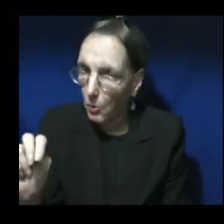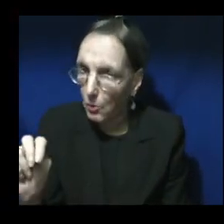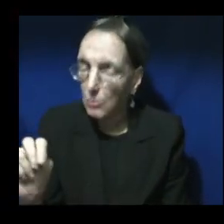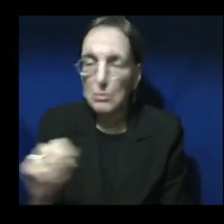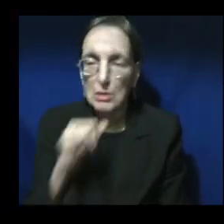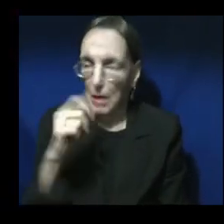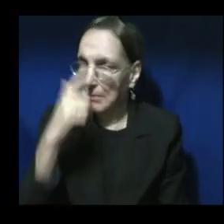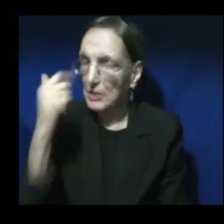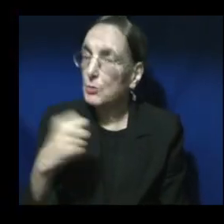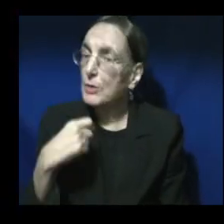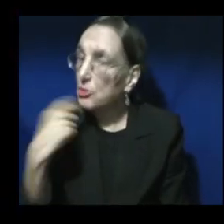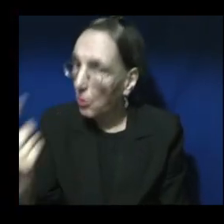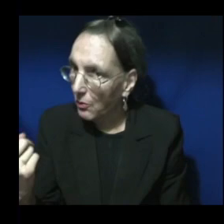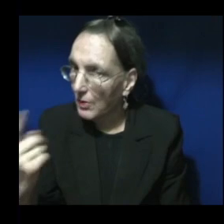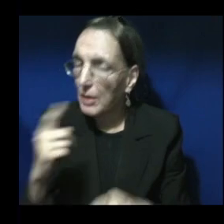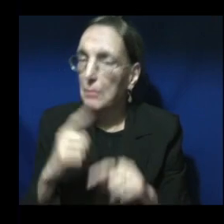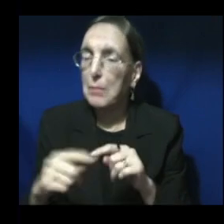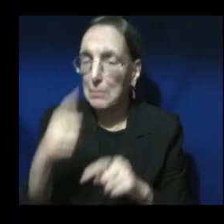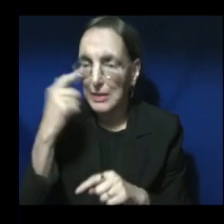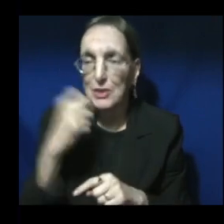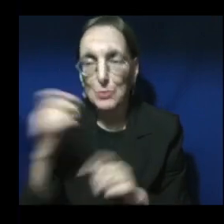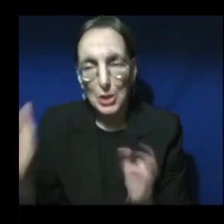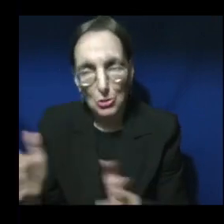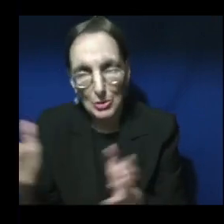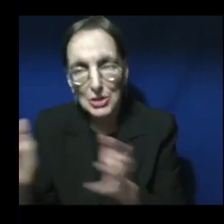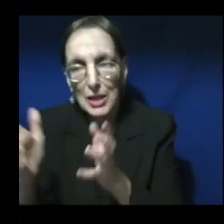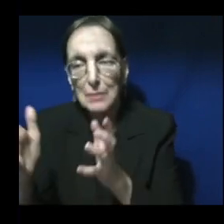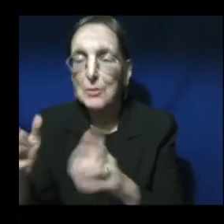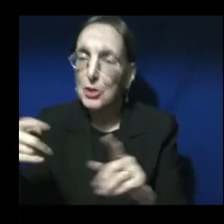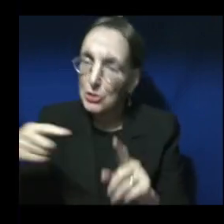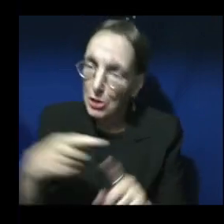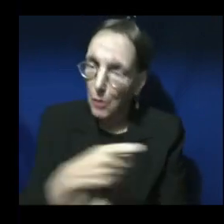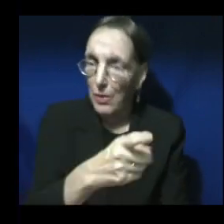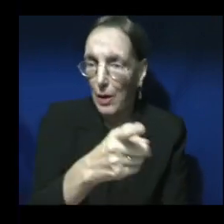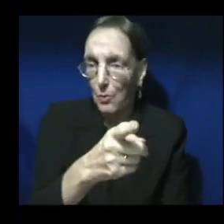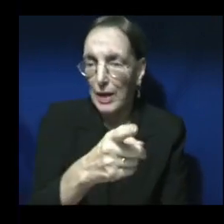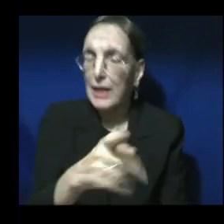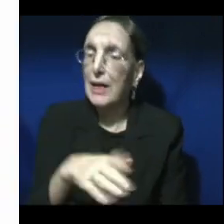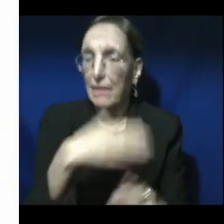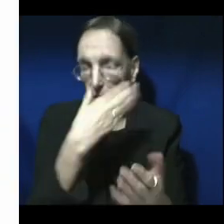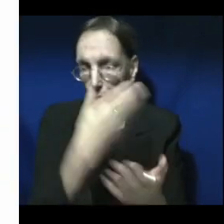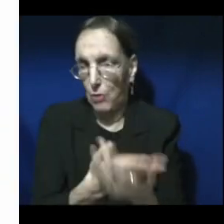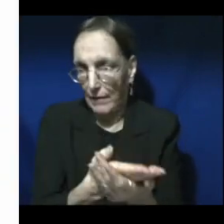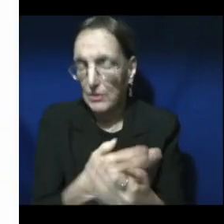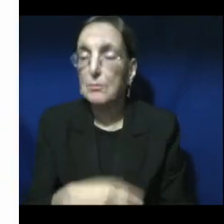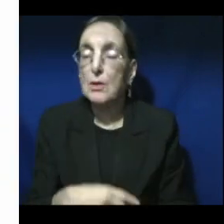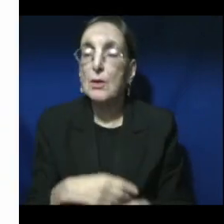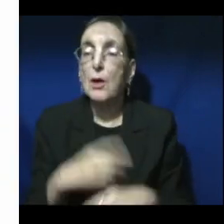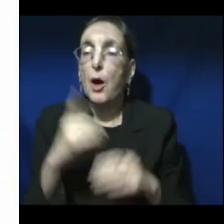down a path where they got there themselves. One more thing from questions, one last thing